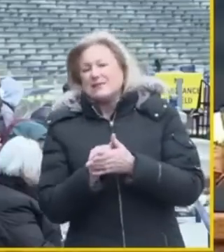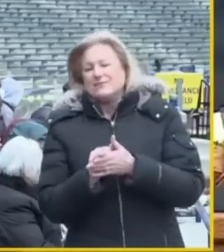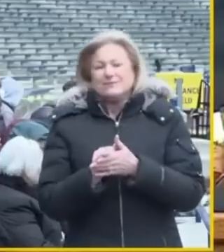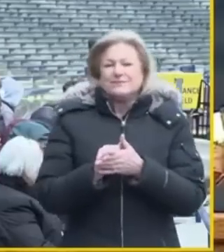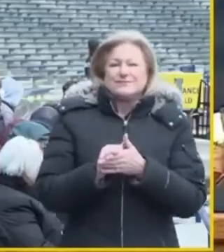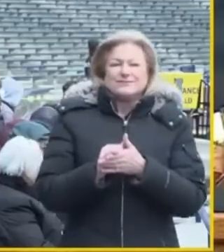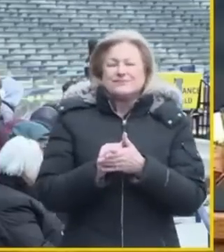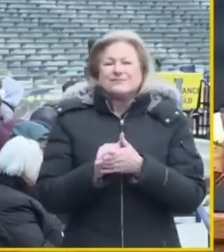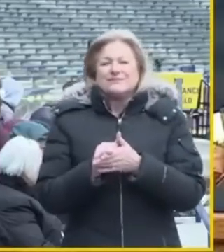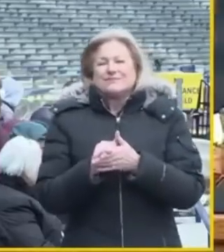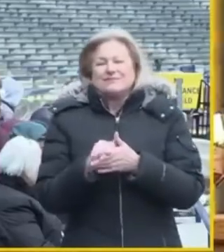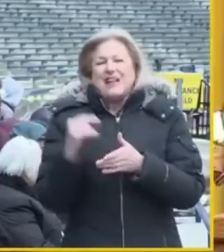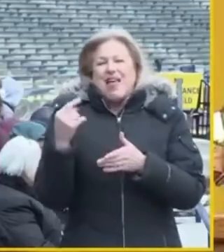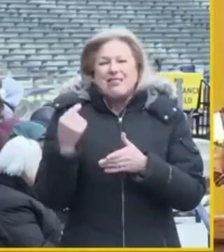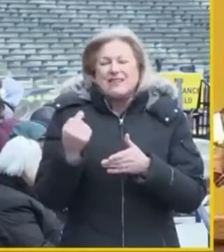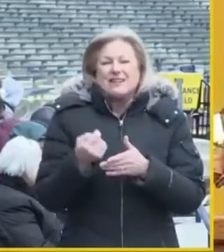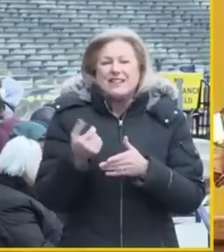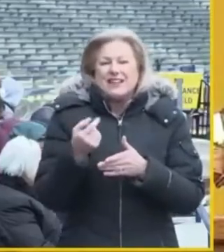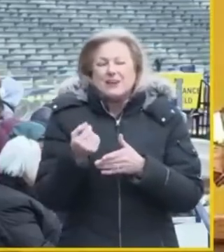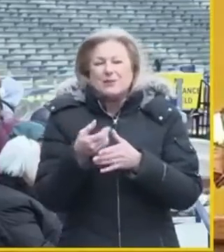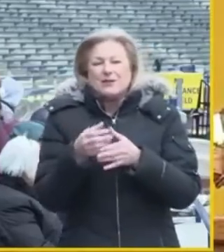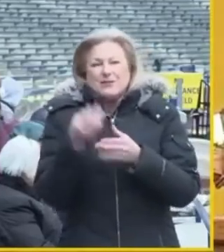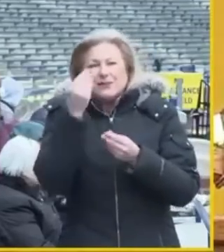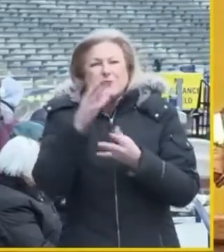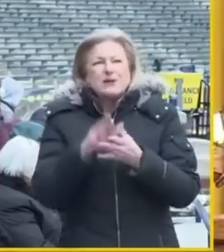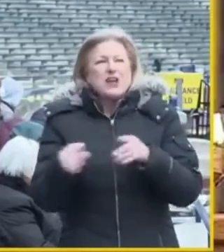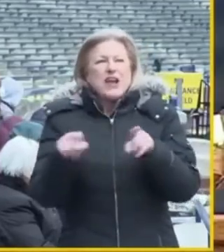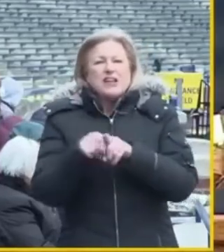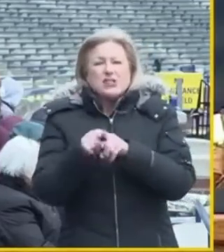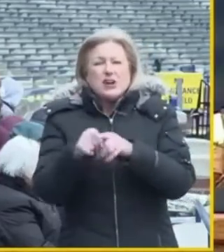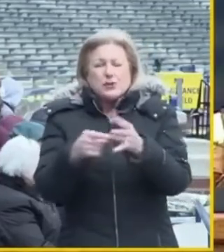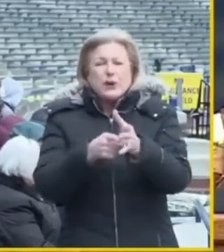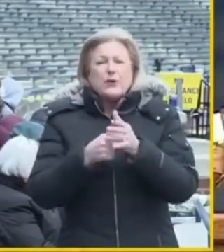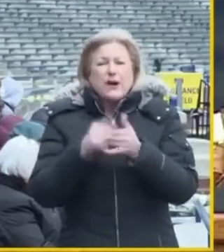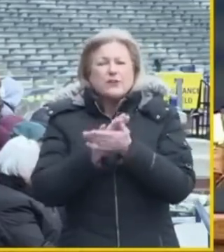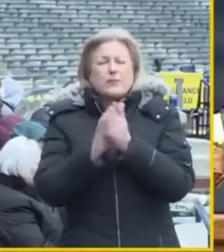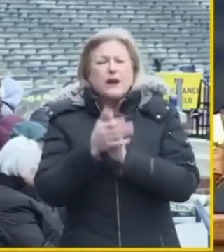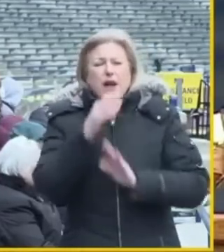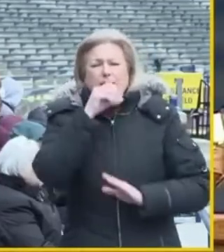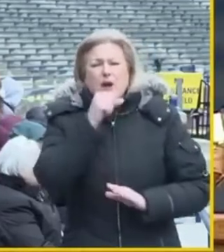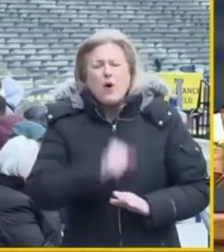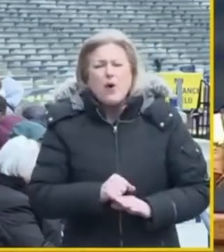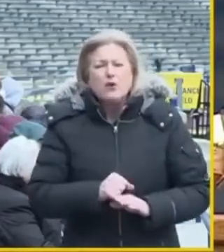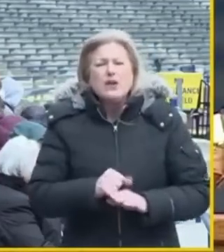It's also required for getting old in a society that reveres youth.